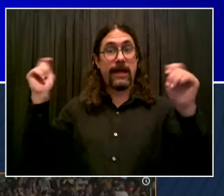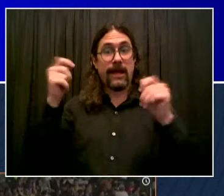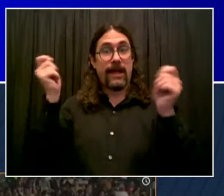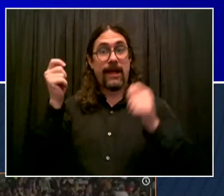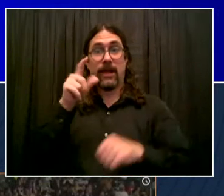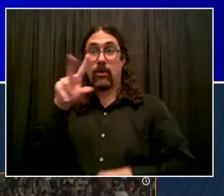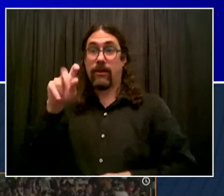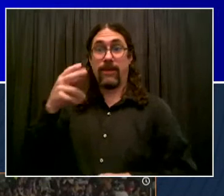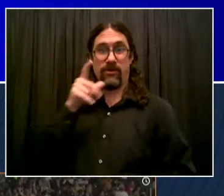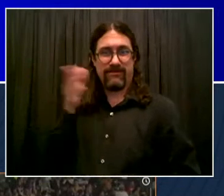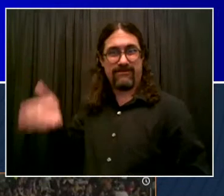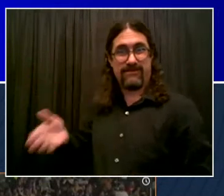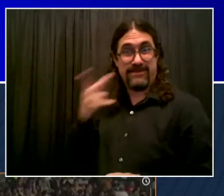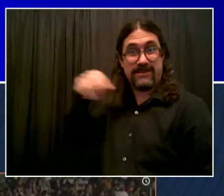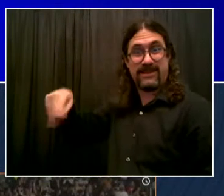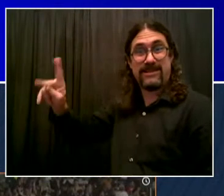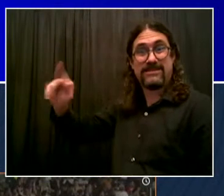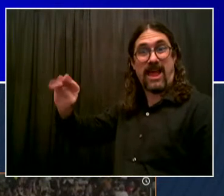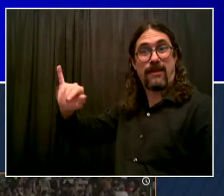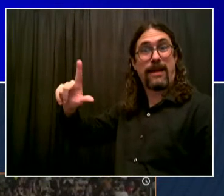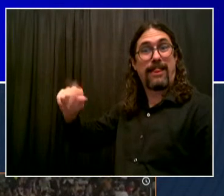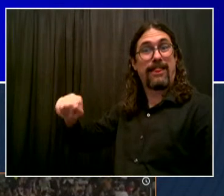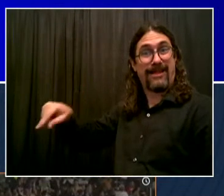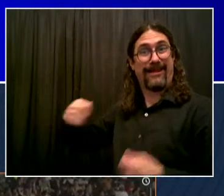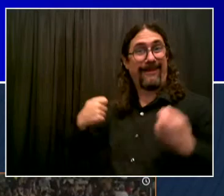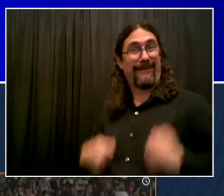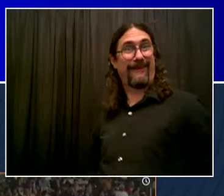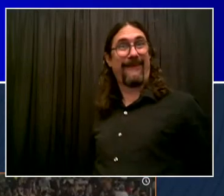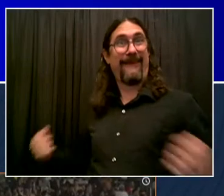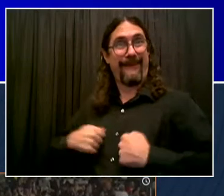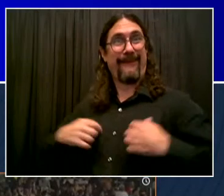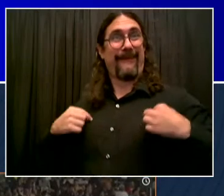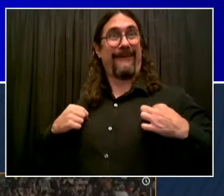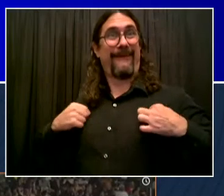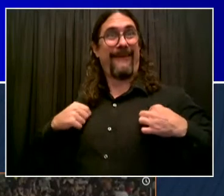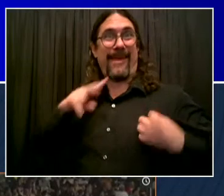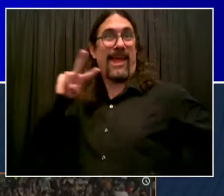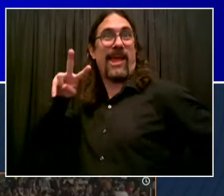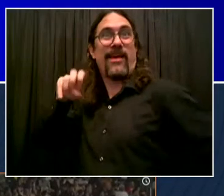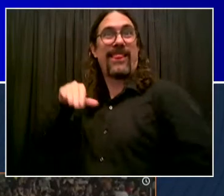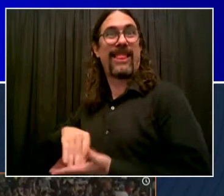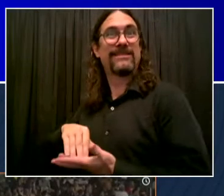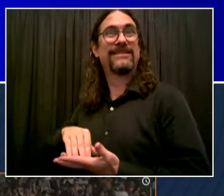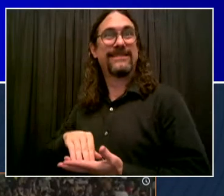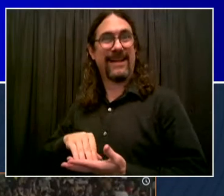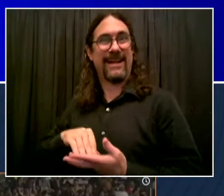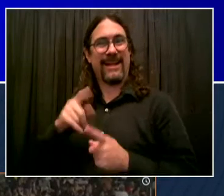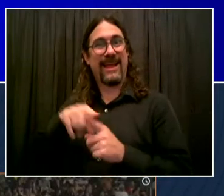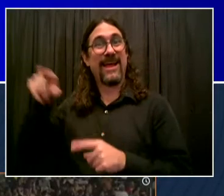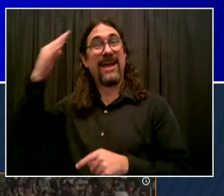JUMBOTRON. A GREAT JERSEY EXPRESSING THE TRIUMPHANT MOMENT.